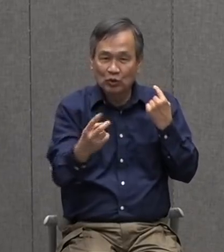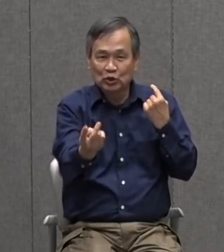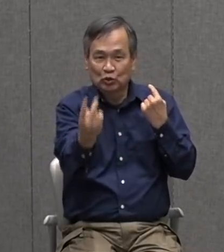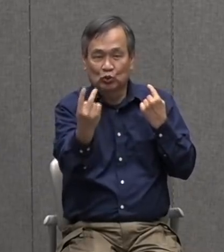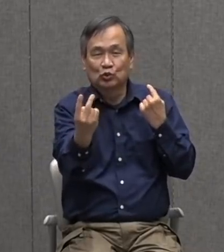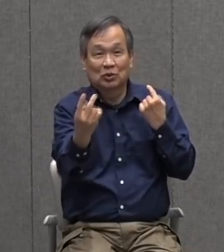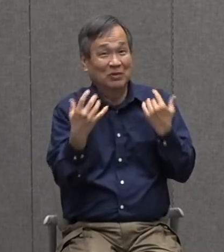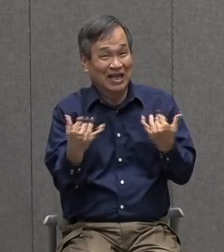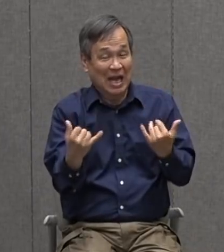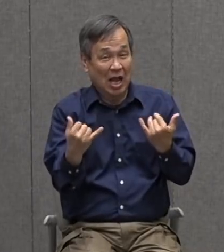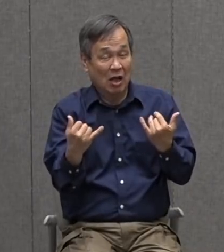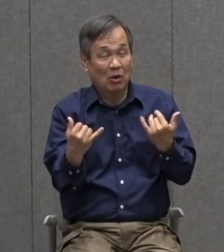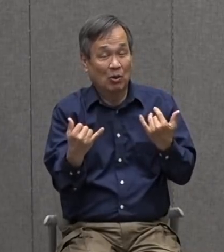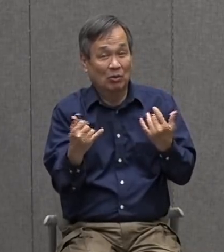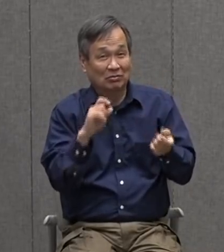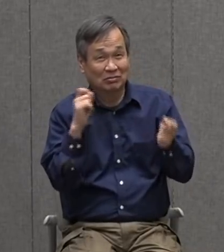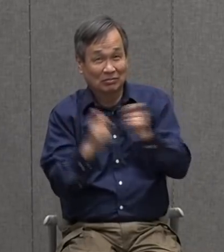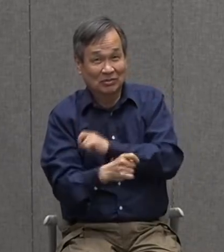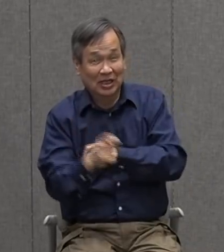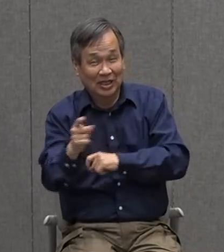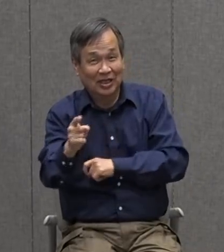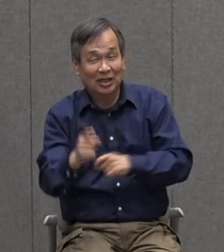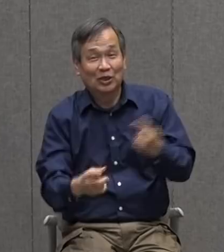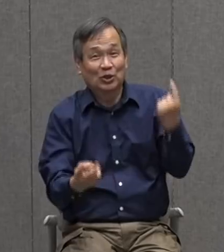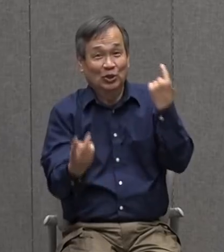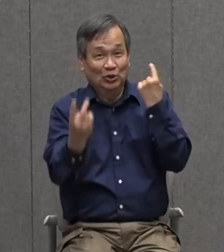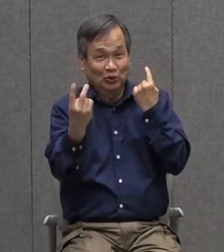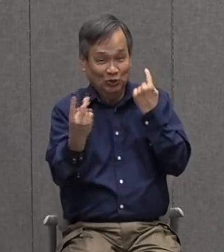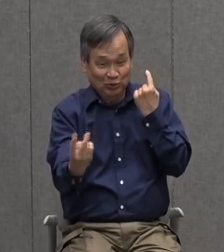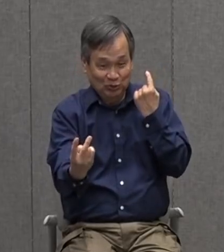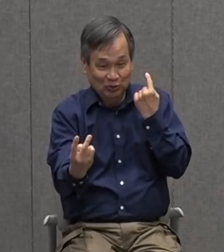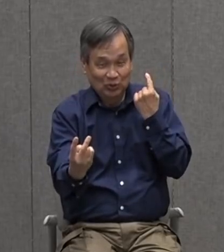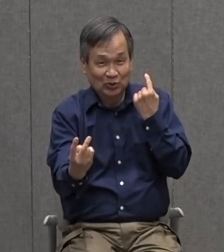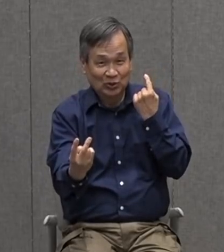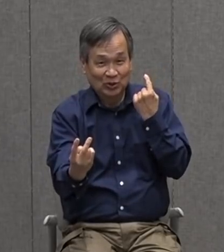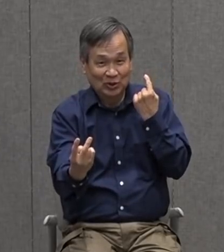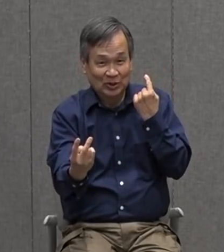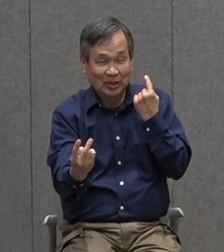Now, because he buried the two seeds, he got four seeds.